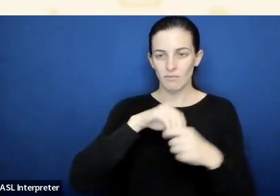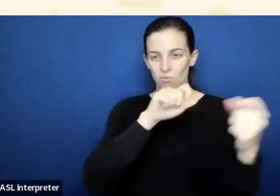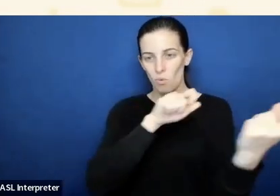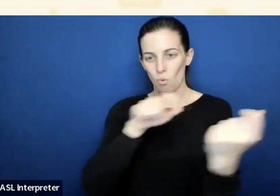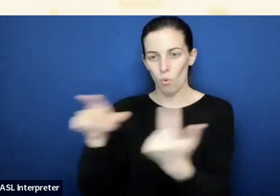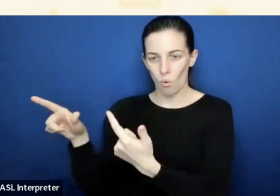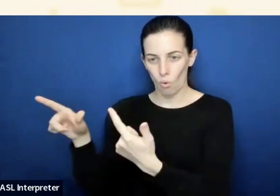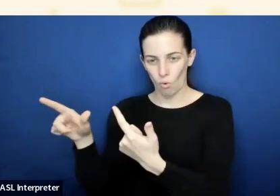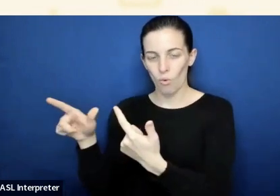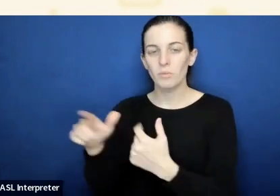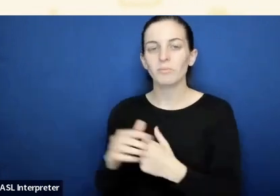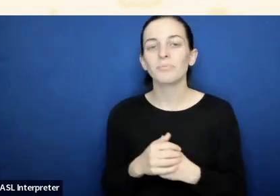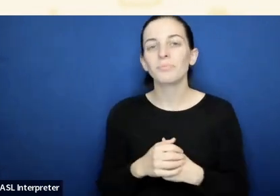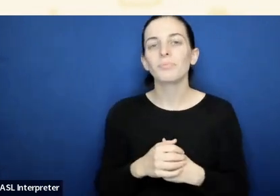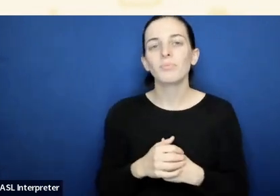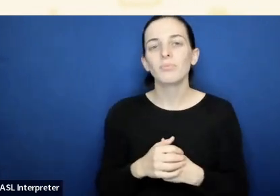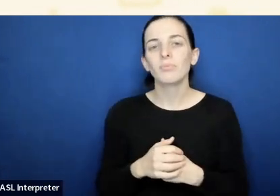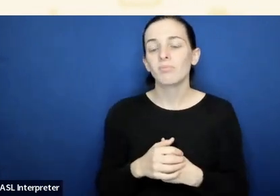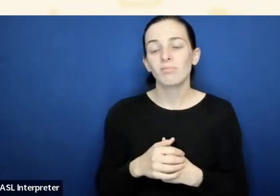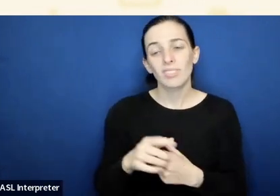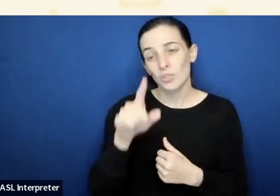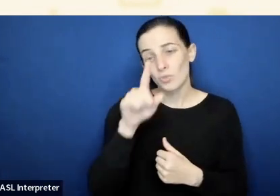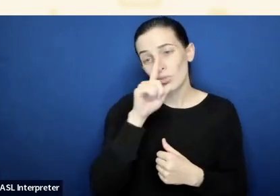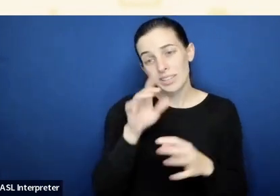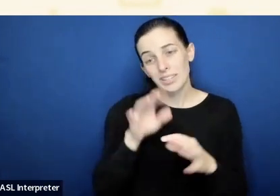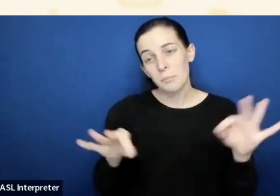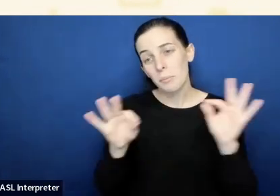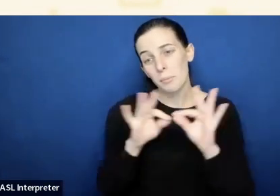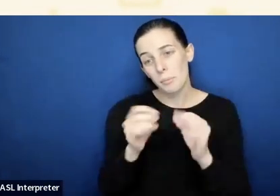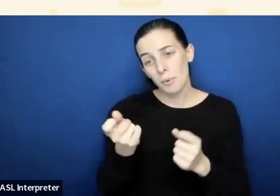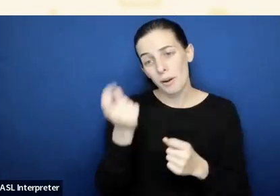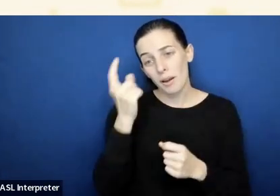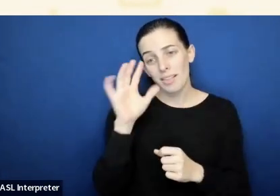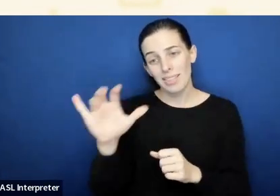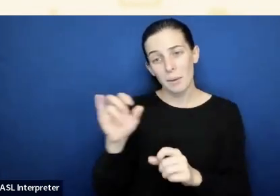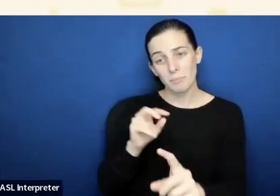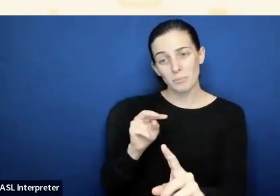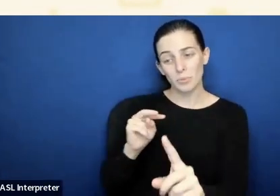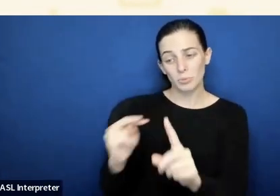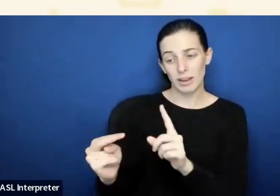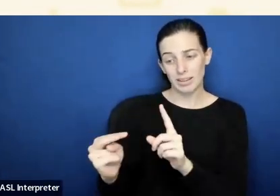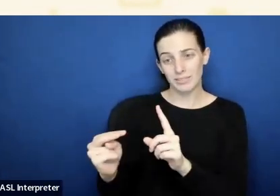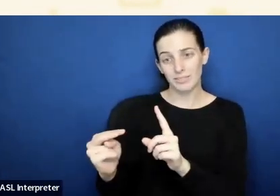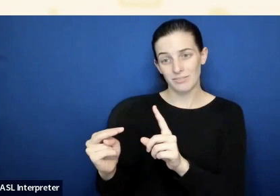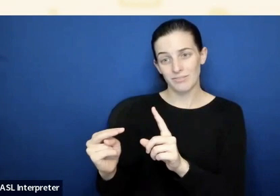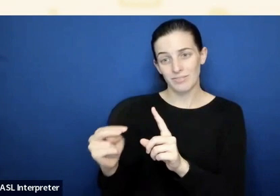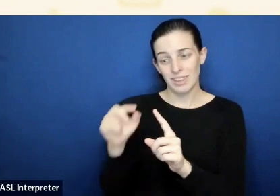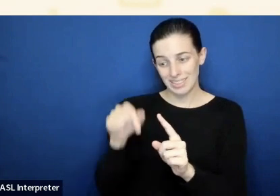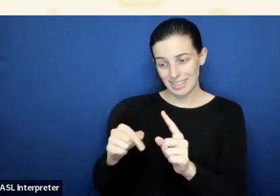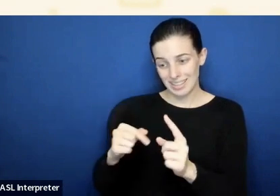And it's essential to understand the perspective from which this conversation is being anchored.